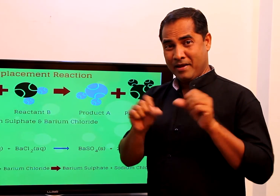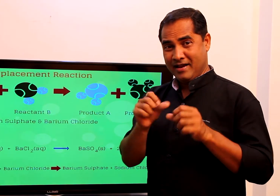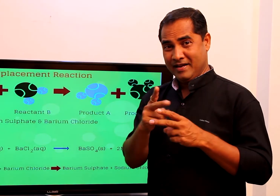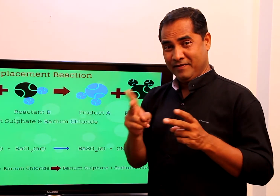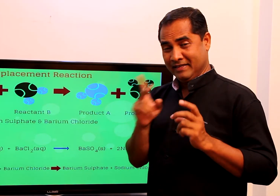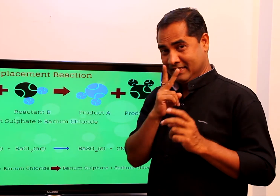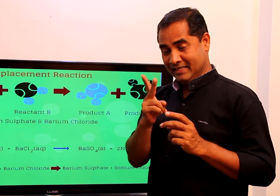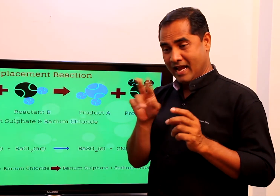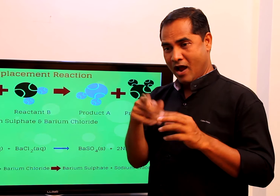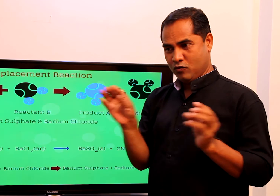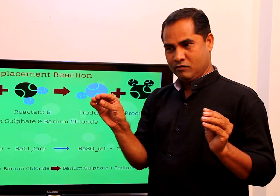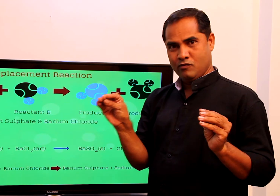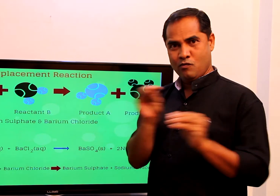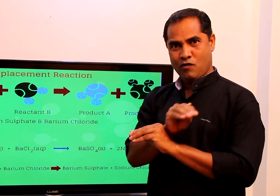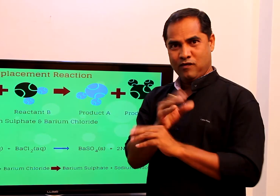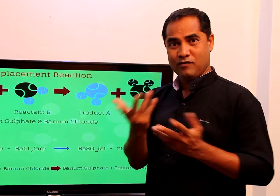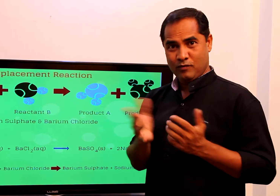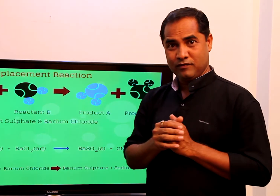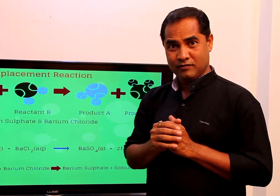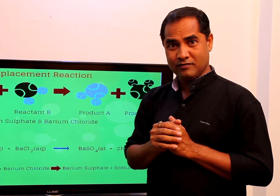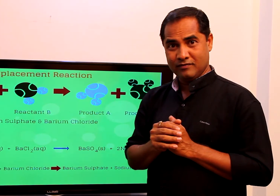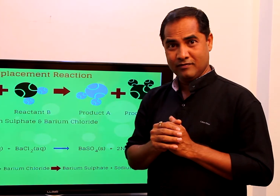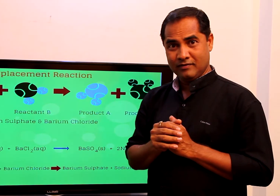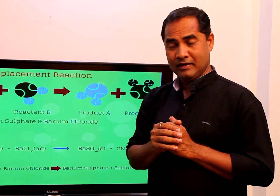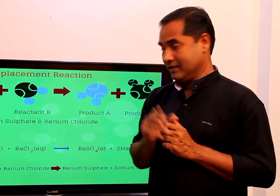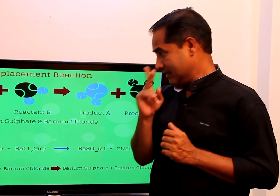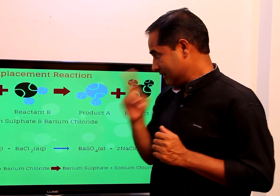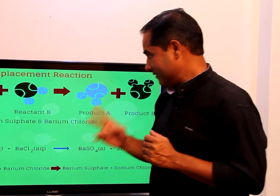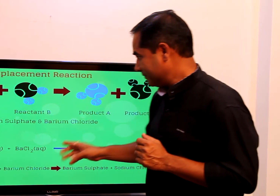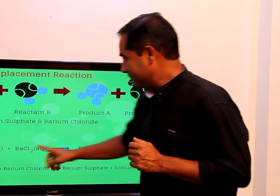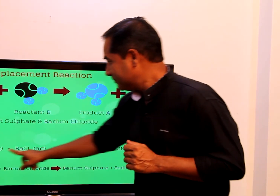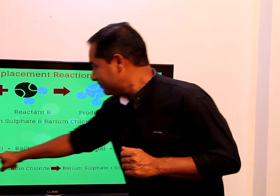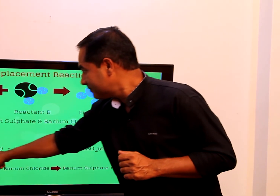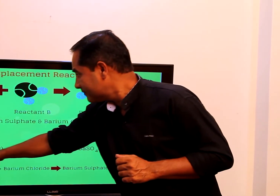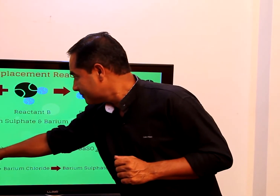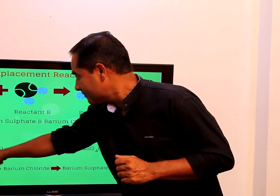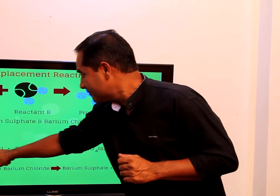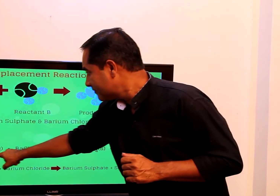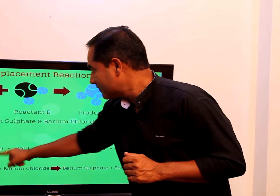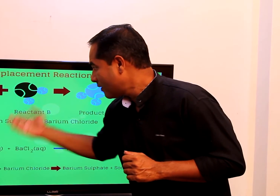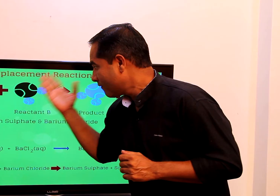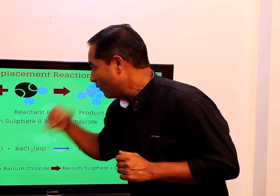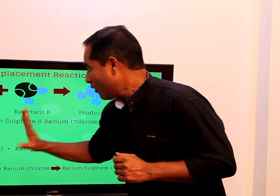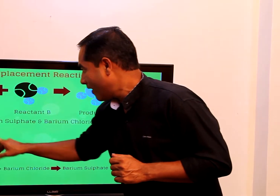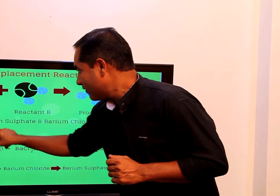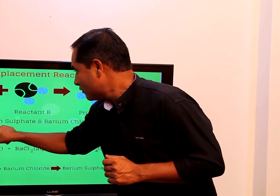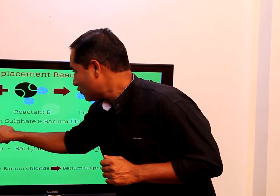in form of a chemical equation- this double displacement reaction. Na2SO4 that